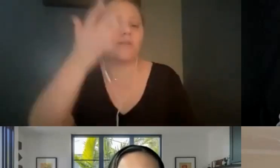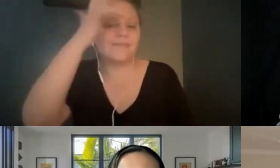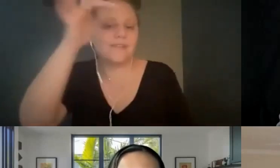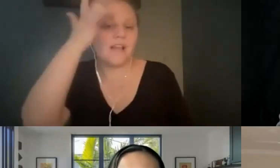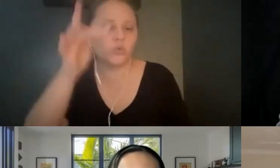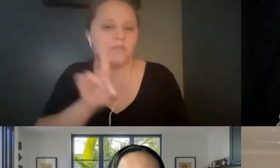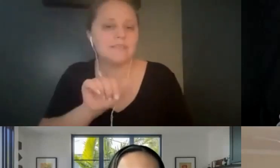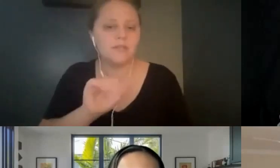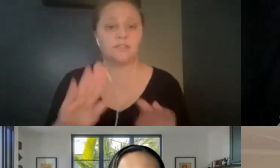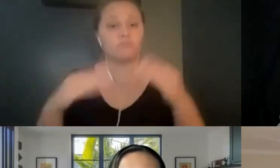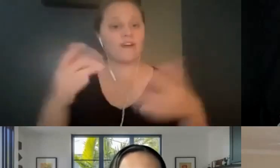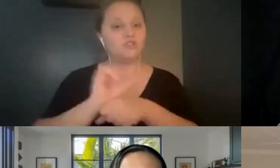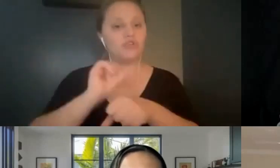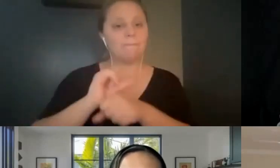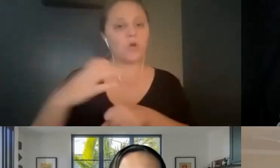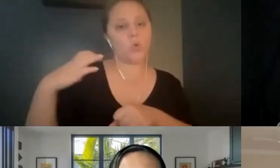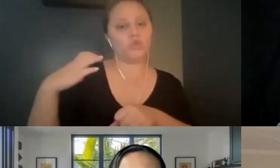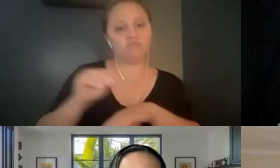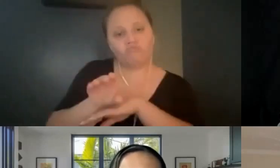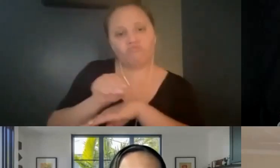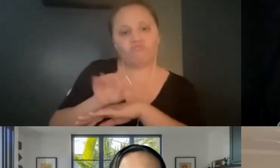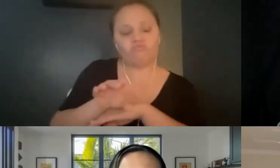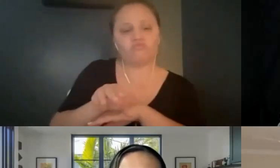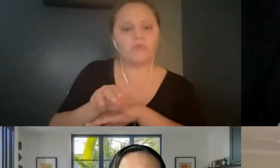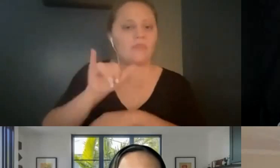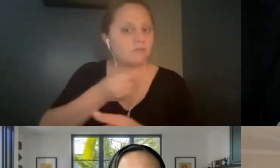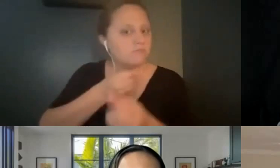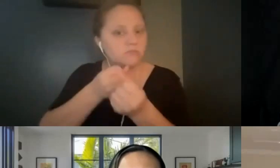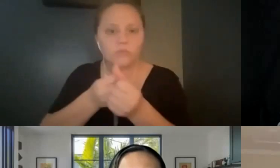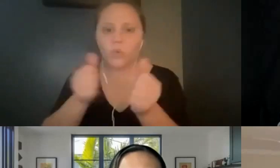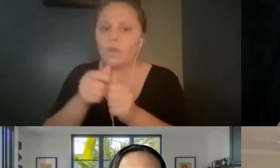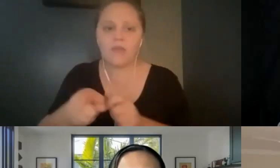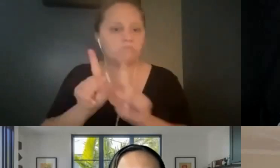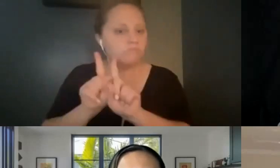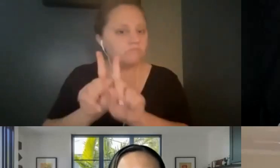They provide job coaches and that job coaches with that individual for the entire length of their employment.